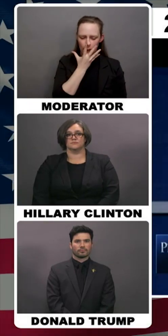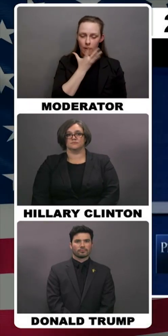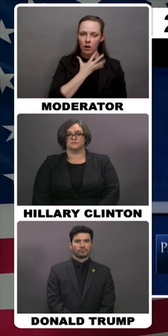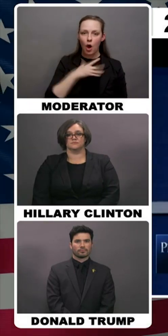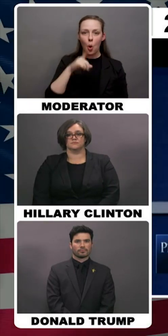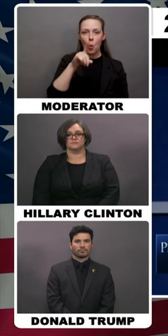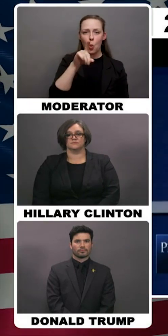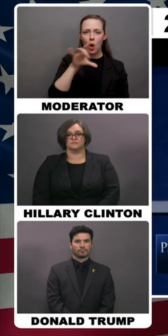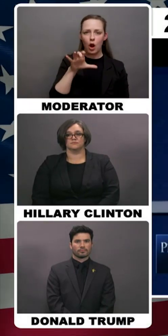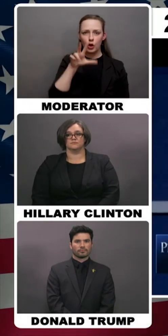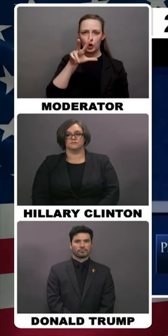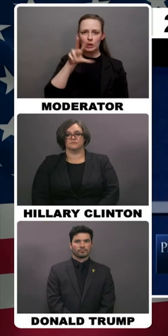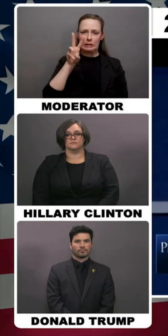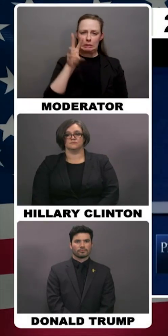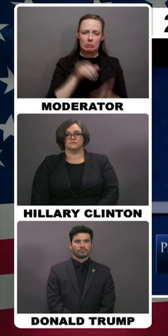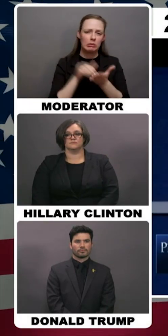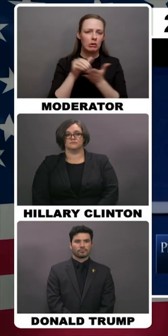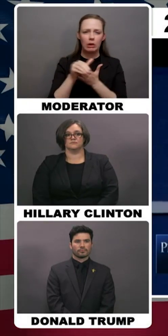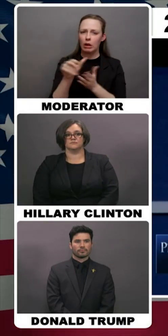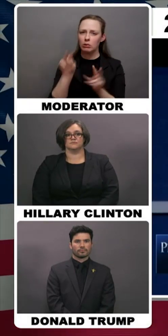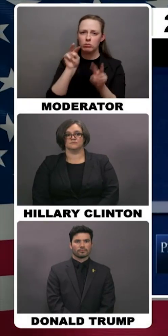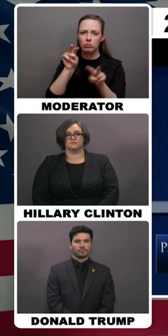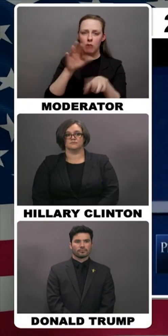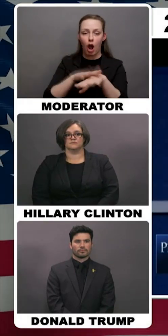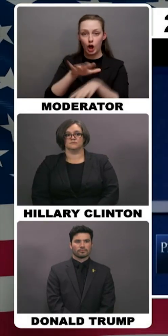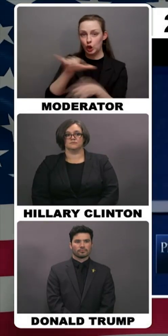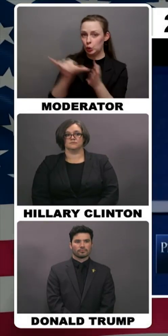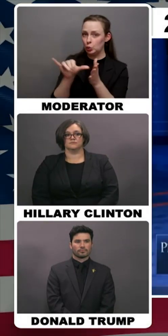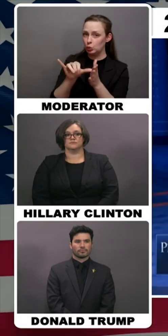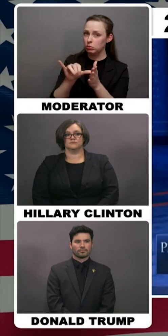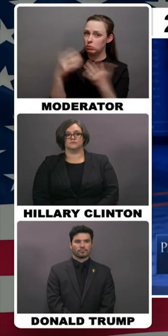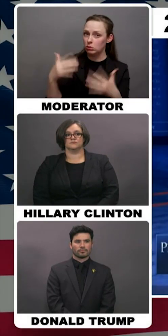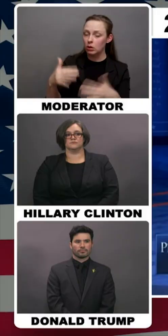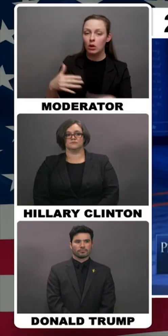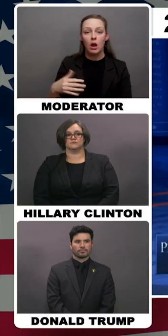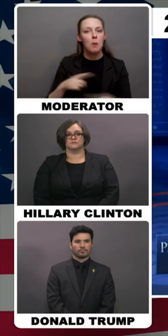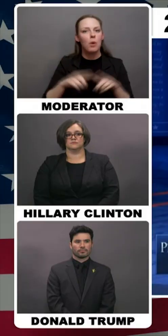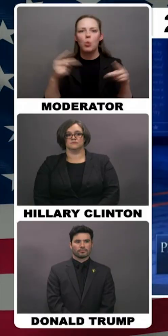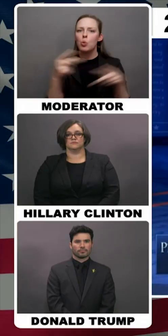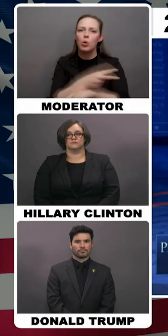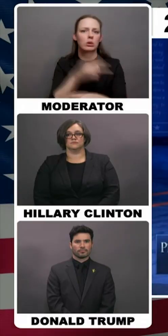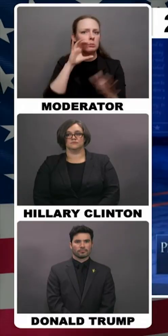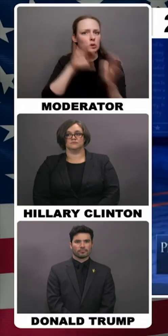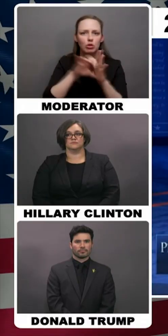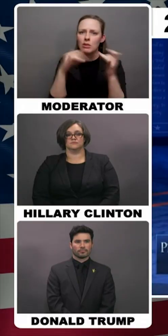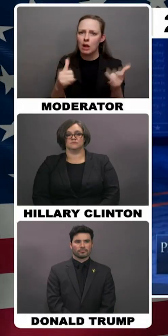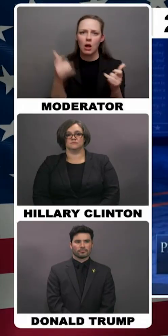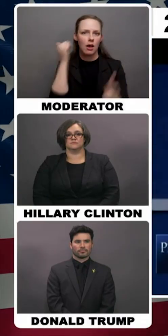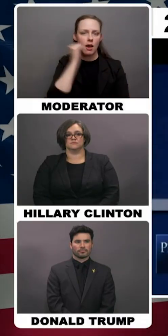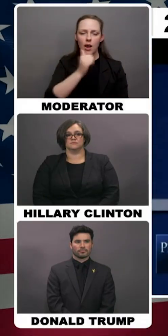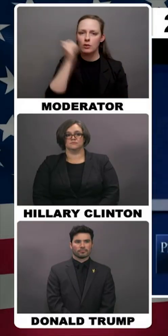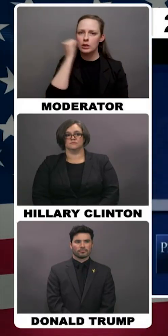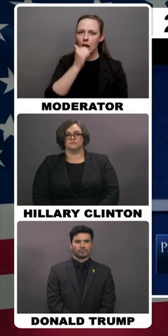on Facebook alone. But there are much worse images coming out of Aleppo every day now, where in the past few weeks alone,